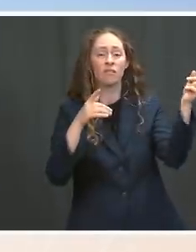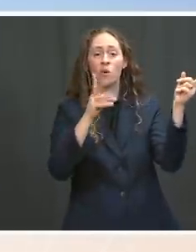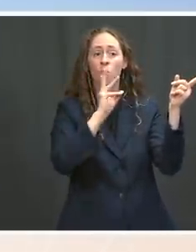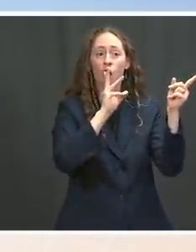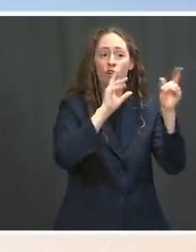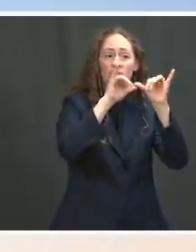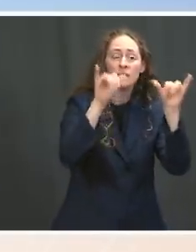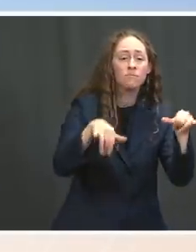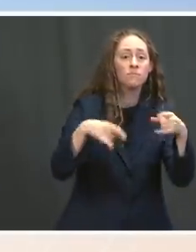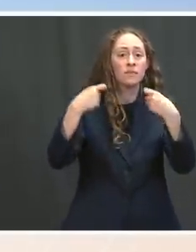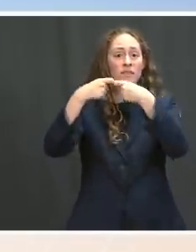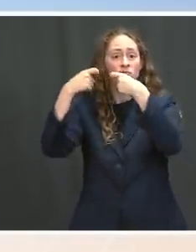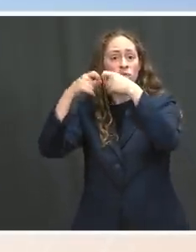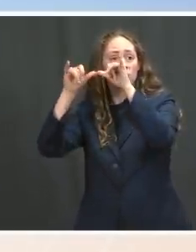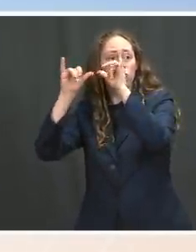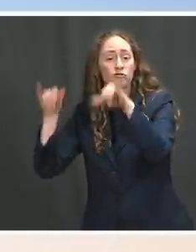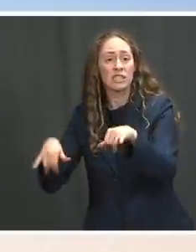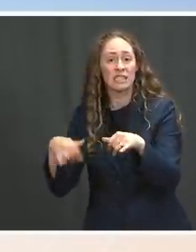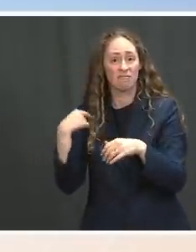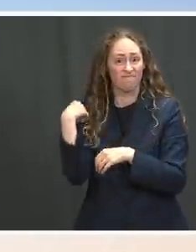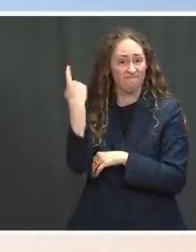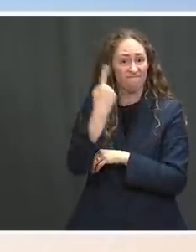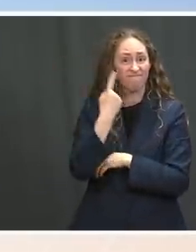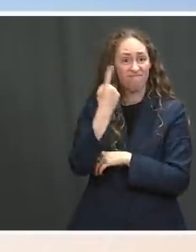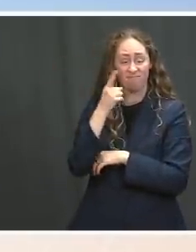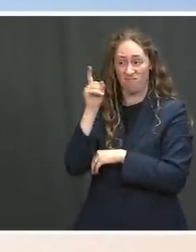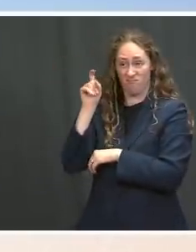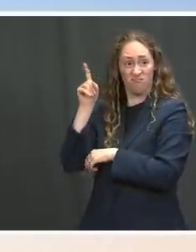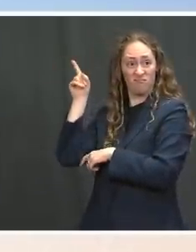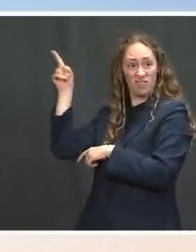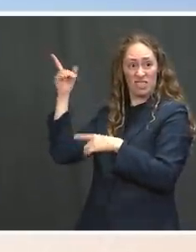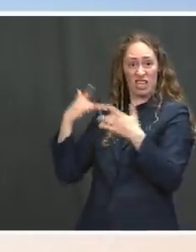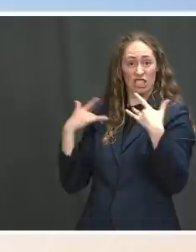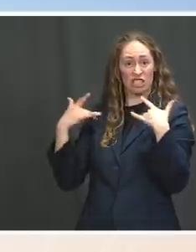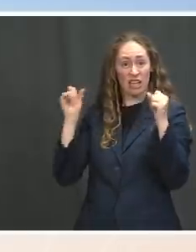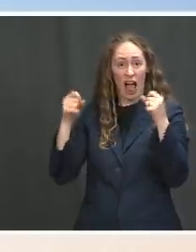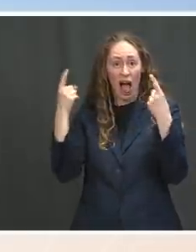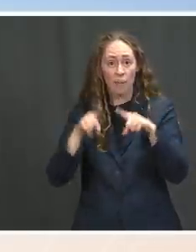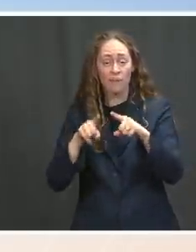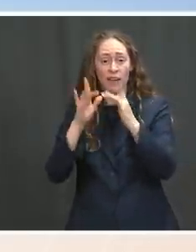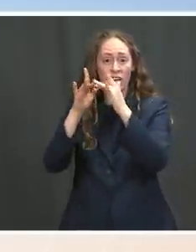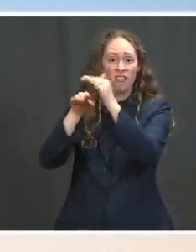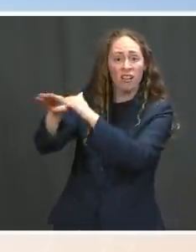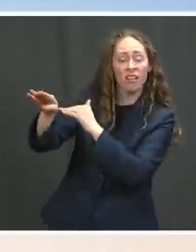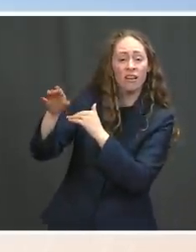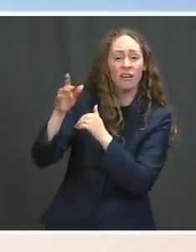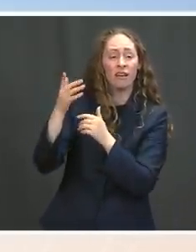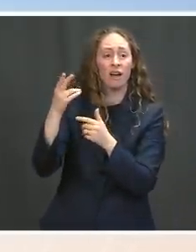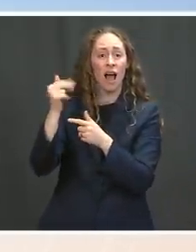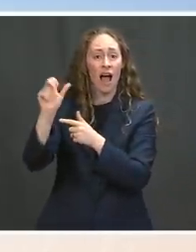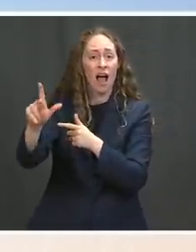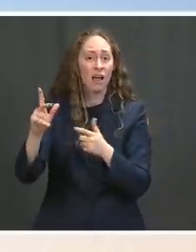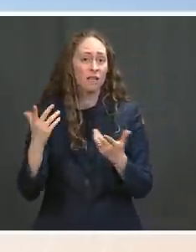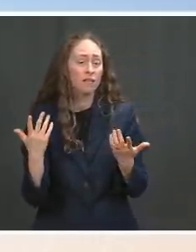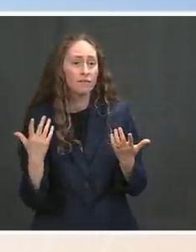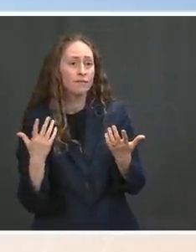Ms. Psaki: Well, I would first note this is a attack on a private-sector company. And as I noted a little bit earlier when -- I'm not even sure you could hear me --